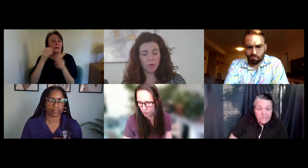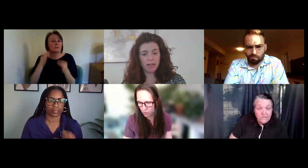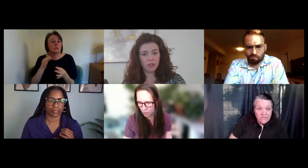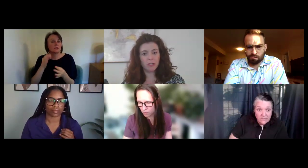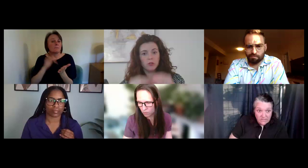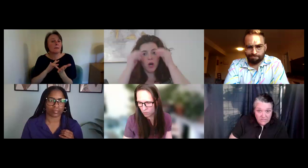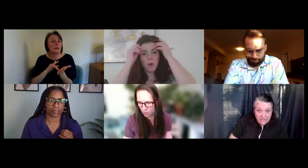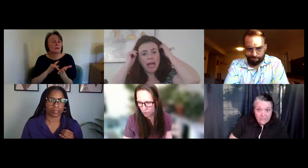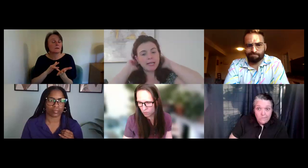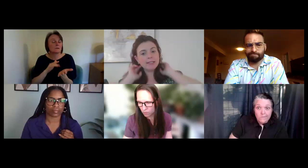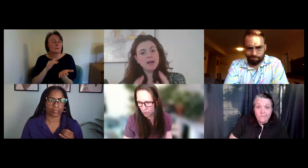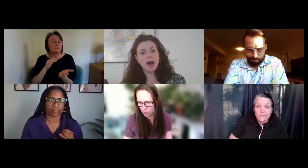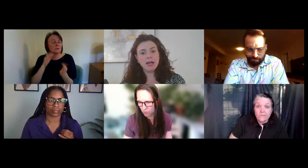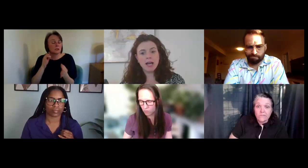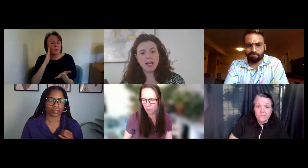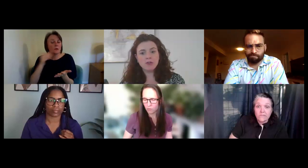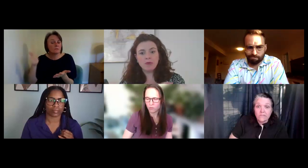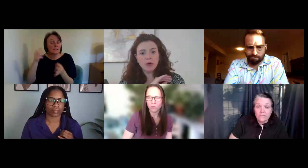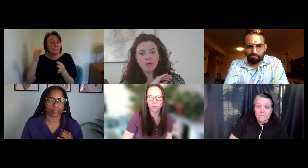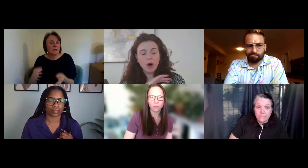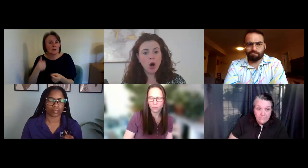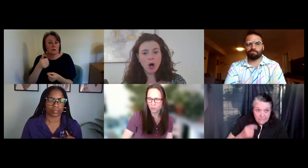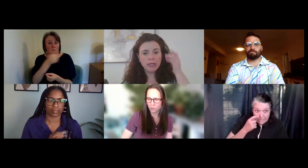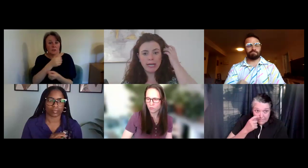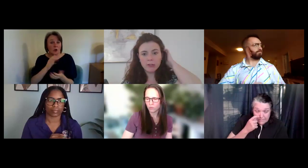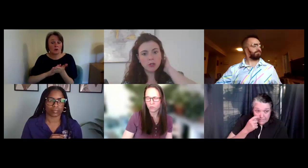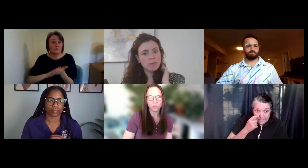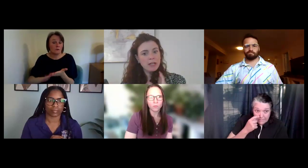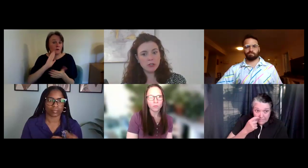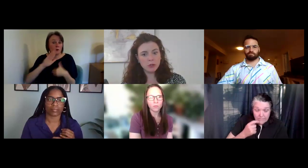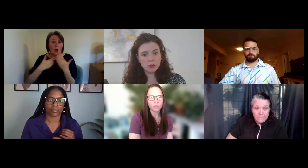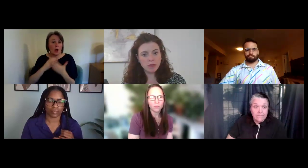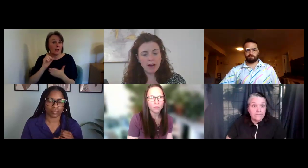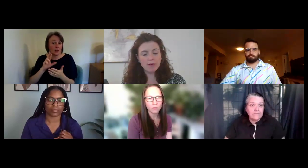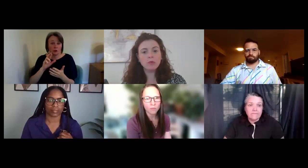a determination. So it is not a deferral for all cancer patients or survivors,